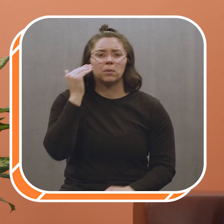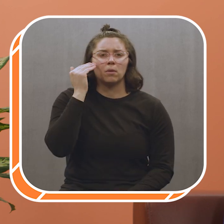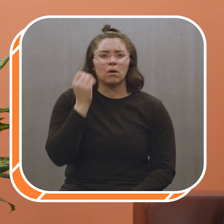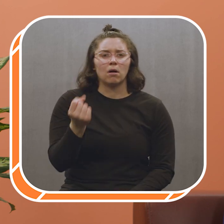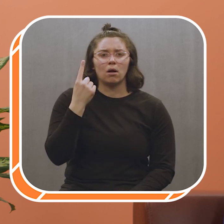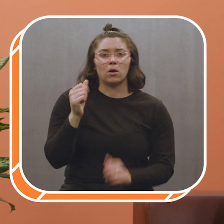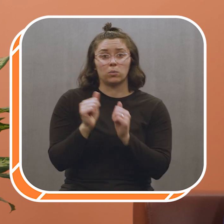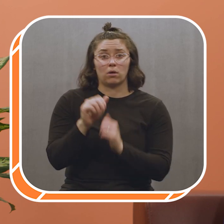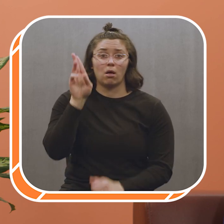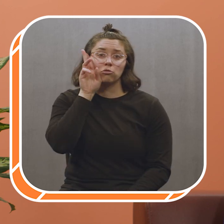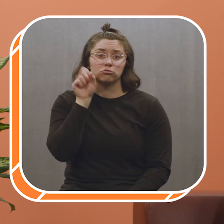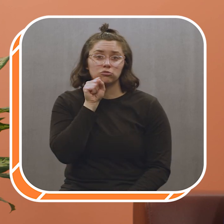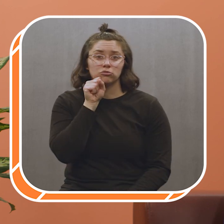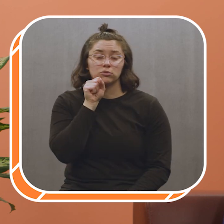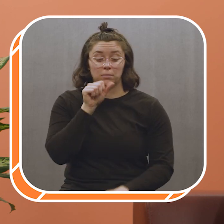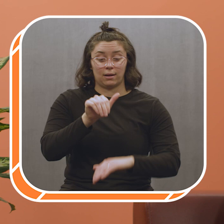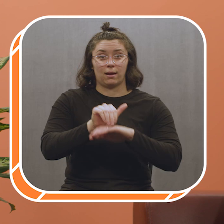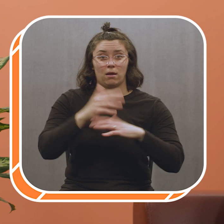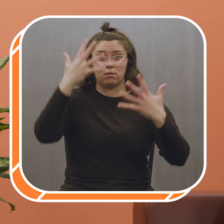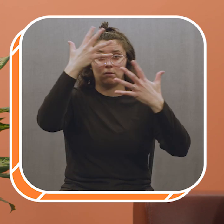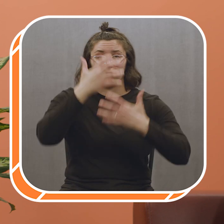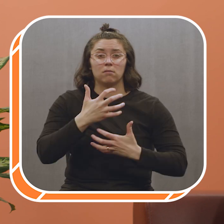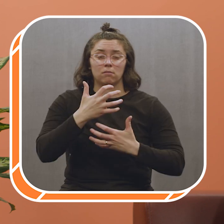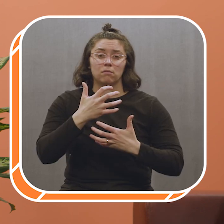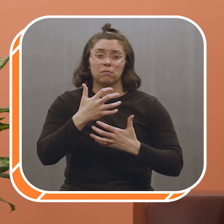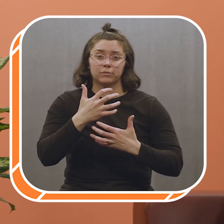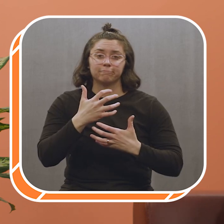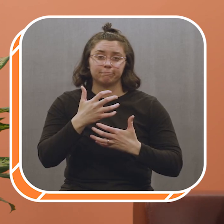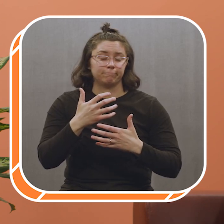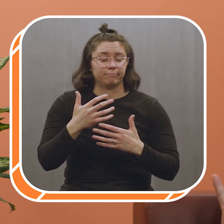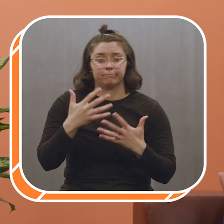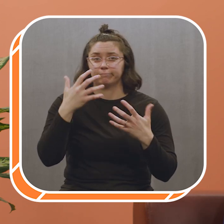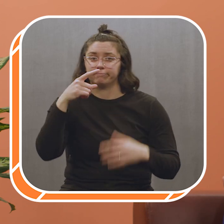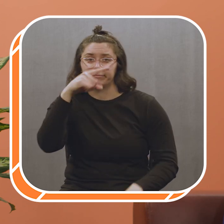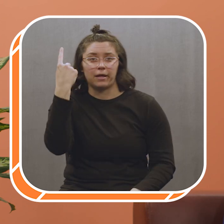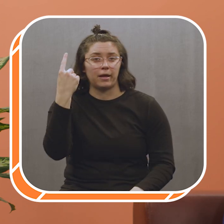Like with Usher syndrome, nighttime is pretty much pitch black